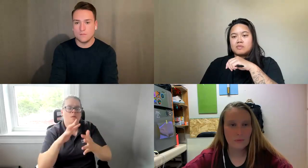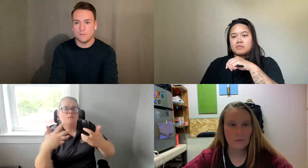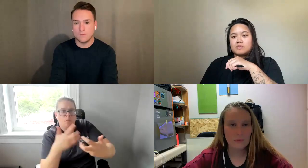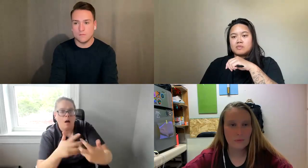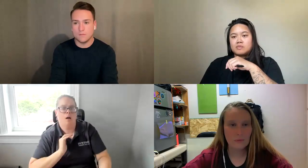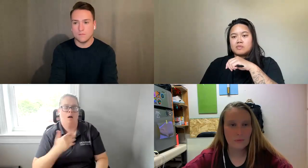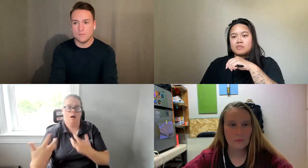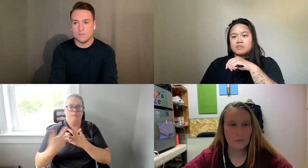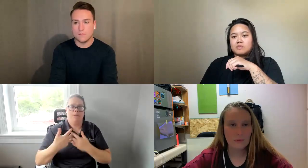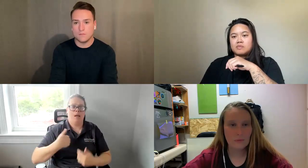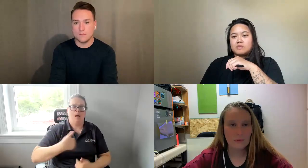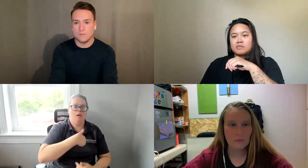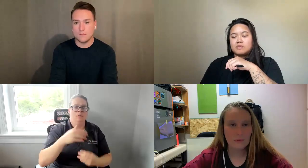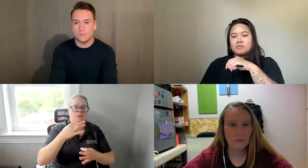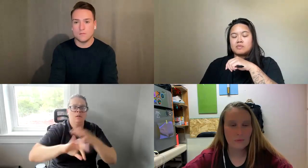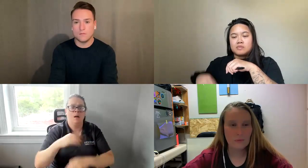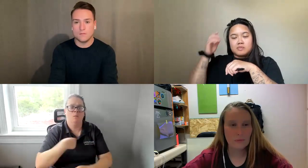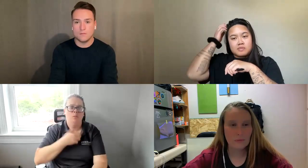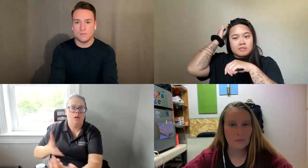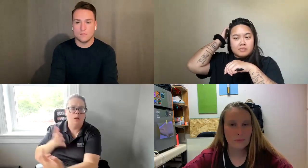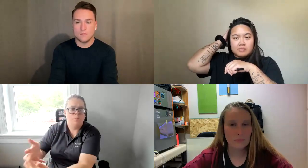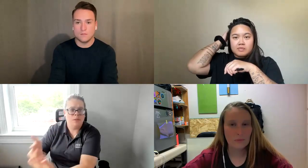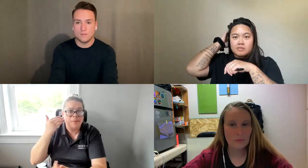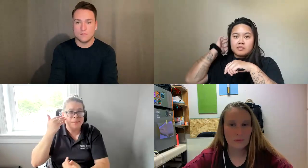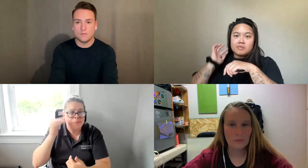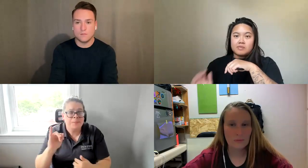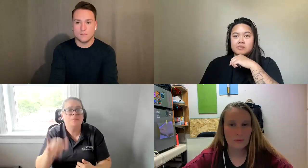tiny house, we can reach out through reach and figure out how to talk.